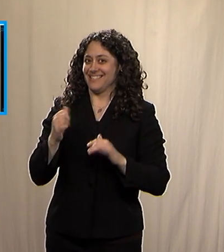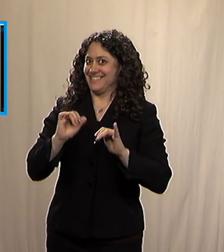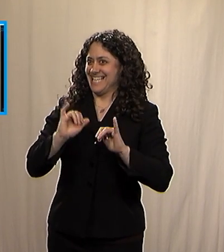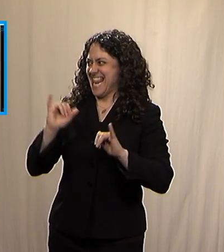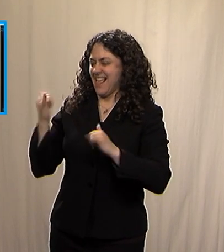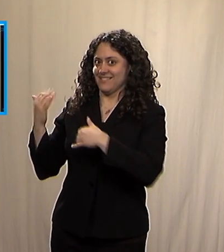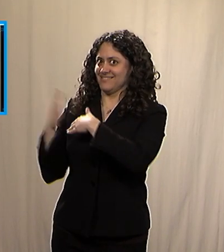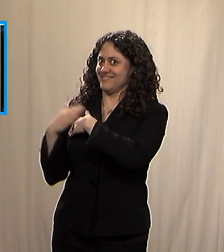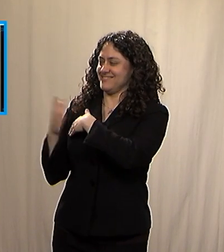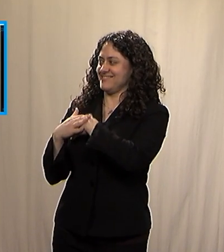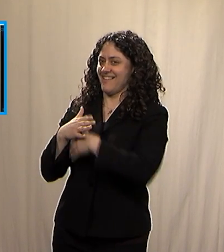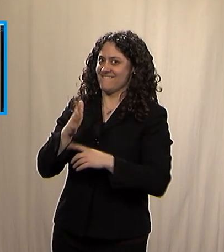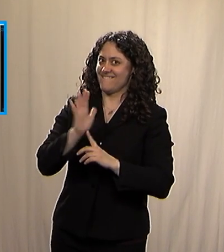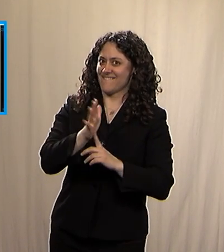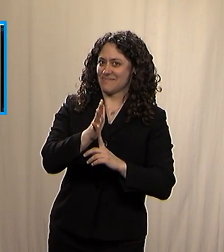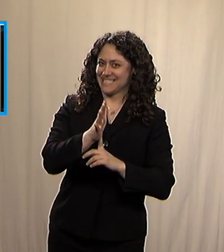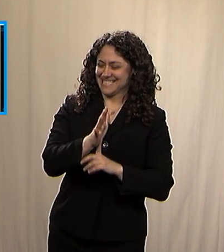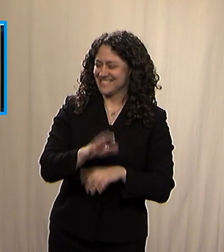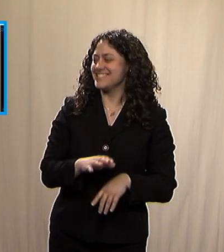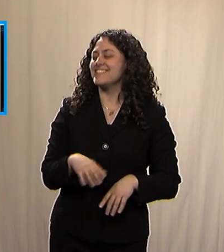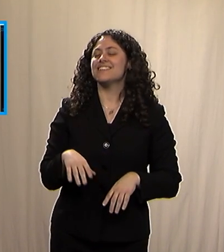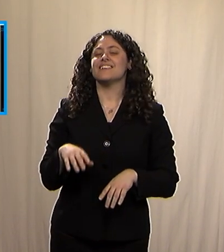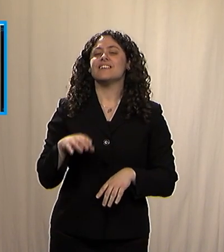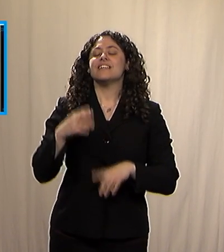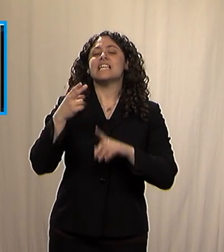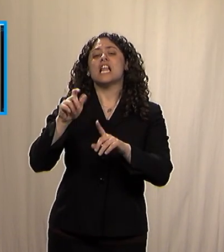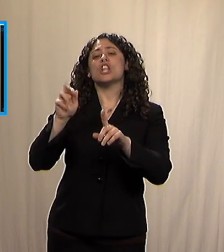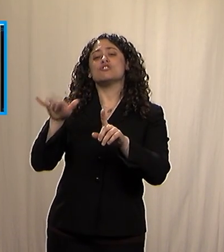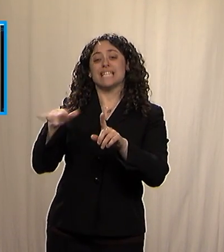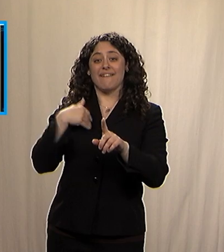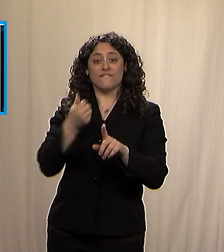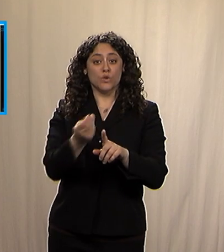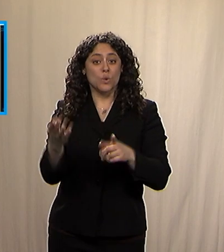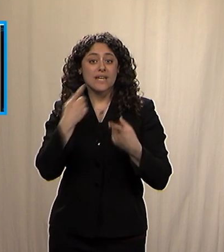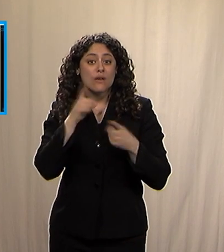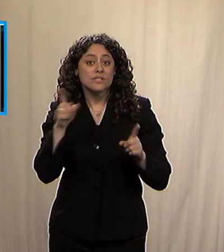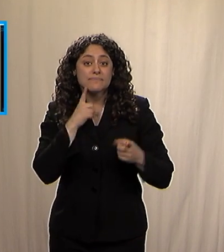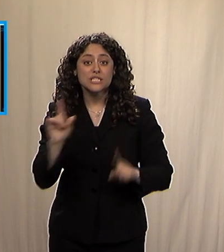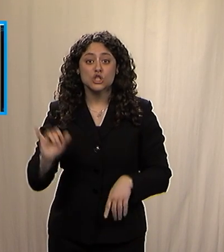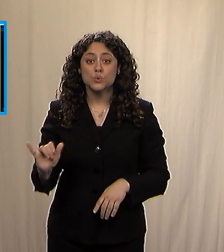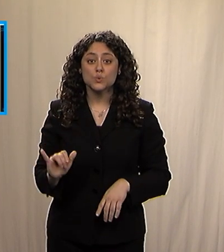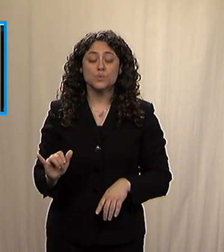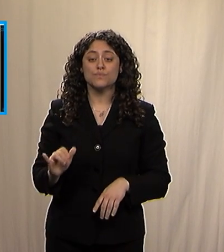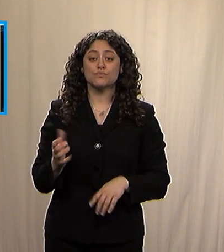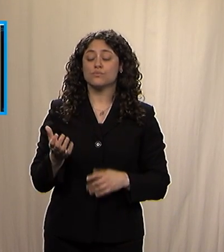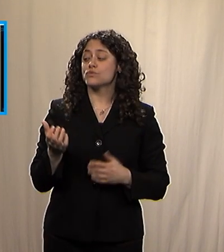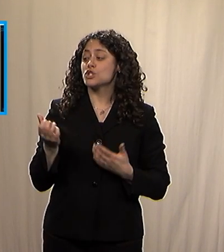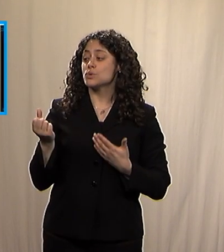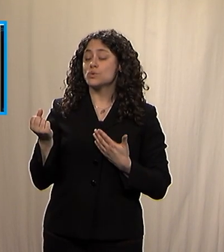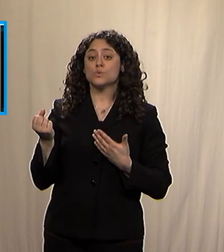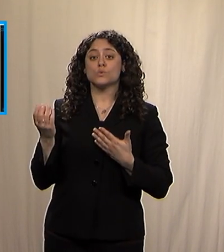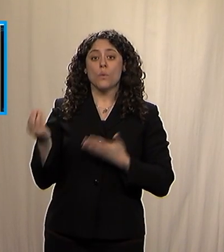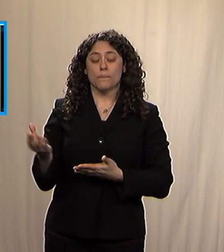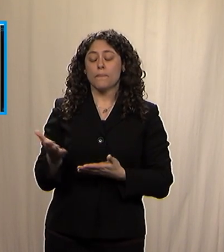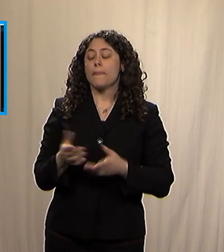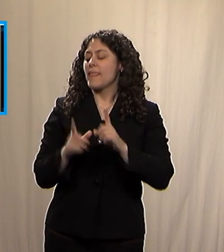And Hillary does have some announcements. Someone said did you already mention